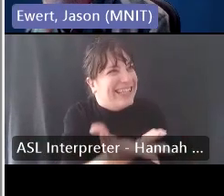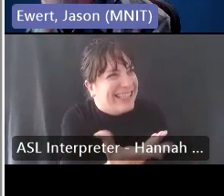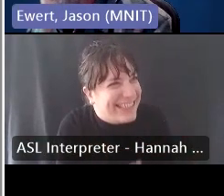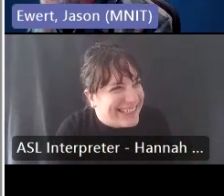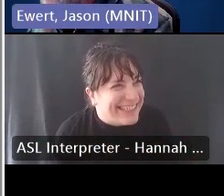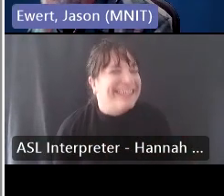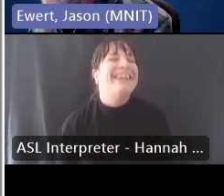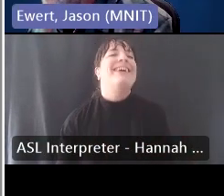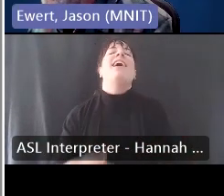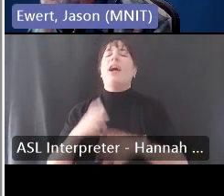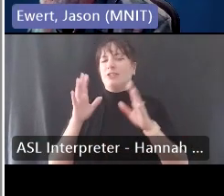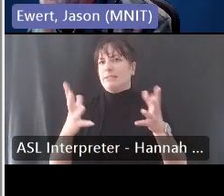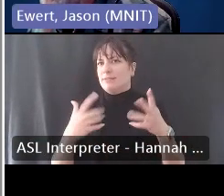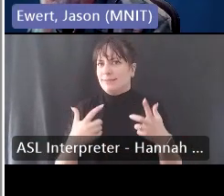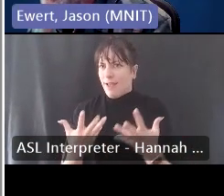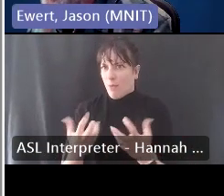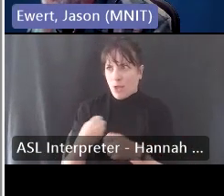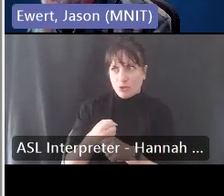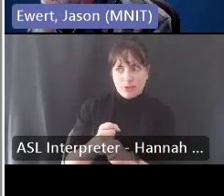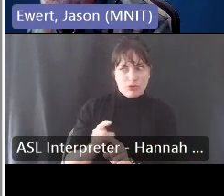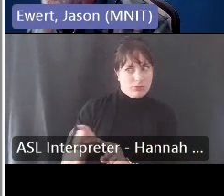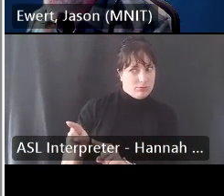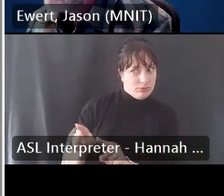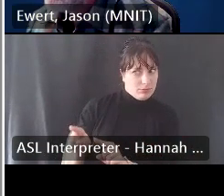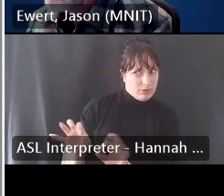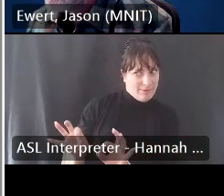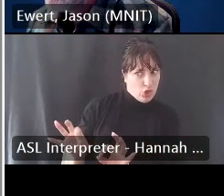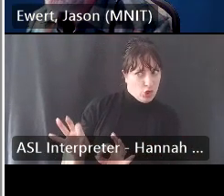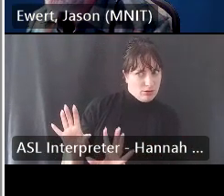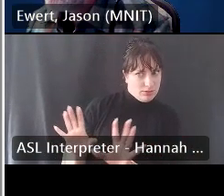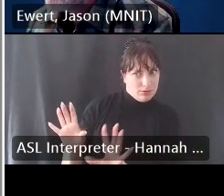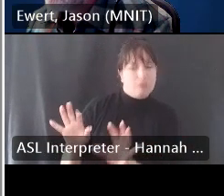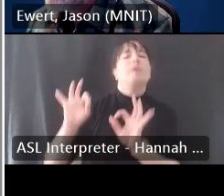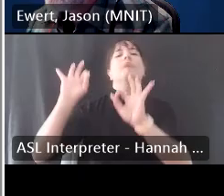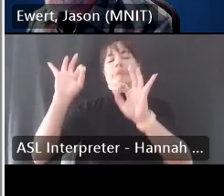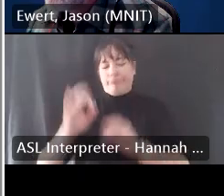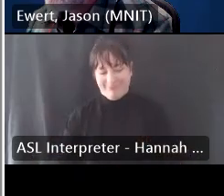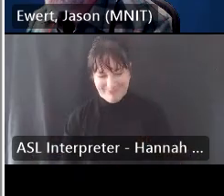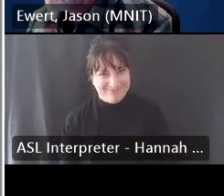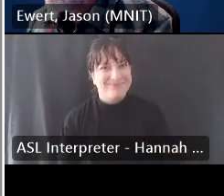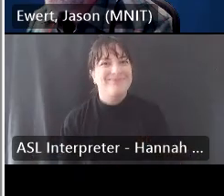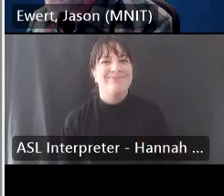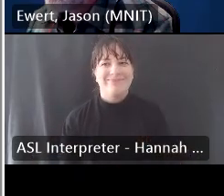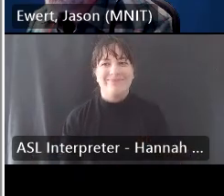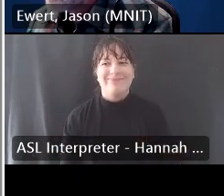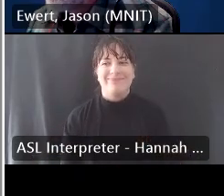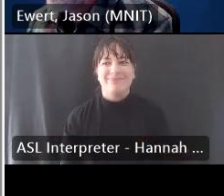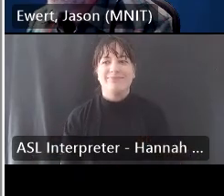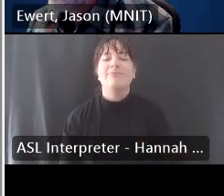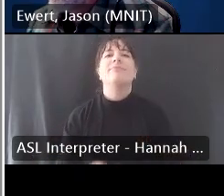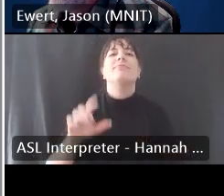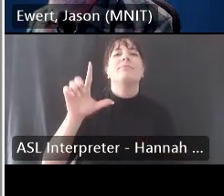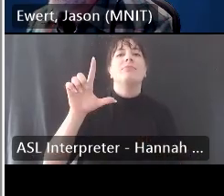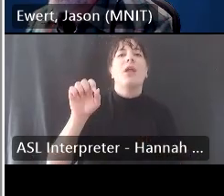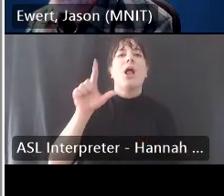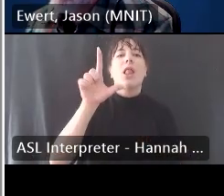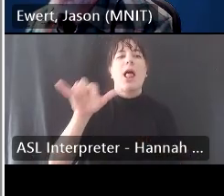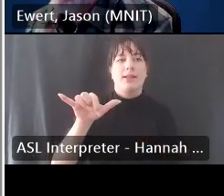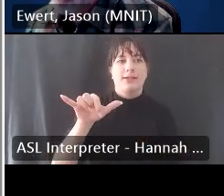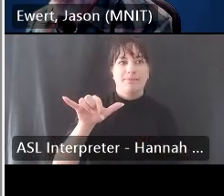I just wanted to make sure everything was going well. OK, so-- Web map canvas graphic.